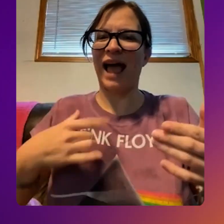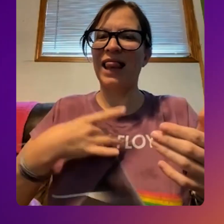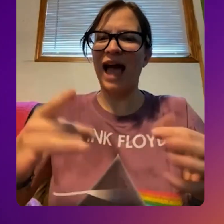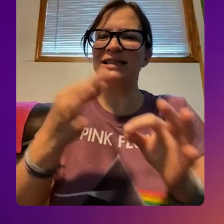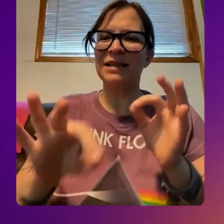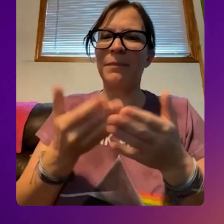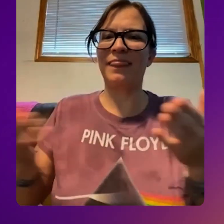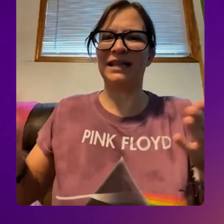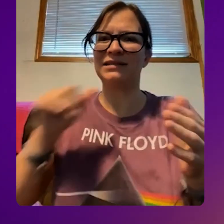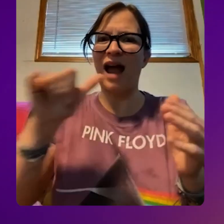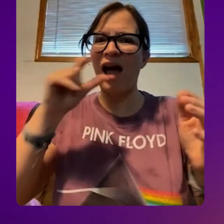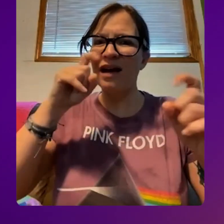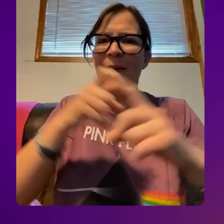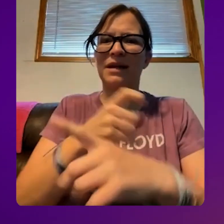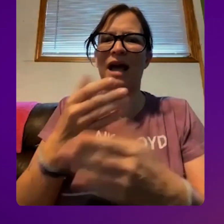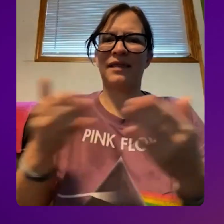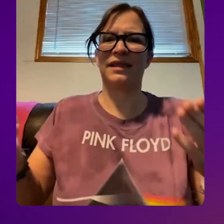It's extremely simple. And I like simple.